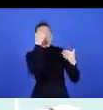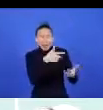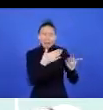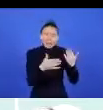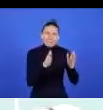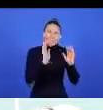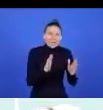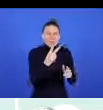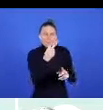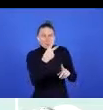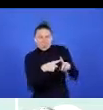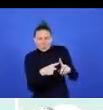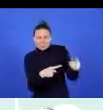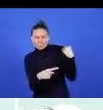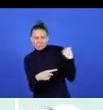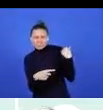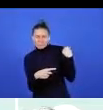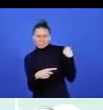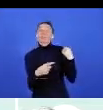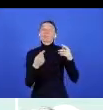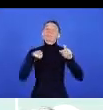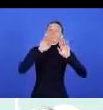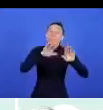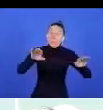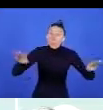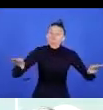I don't immediately respond to their calls, and why they may need to